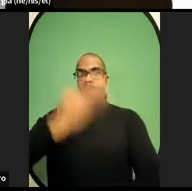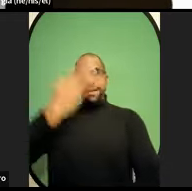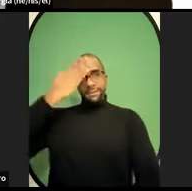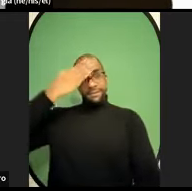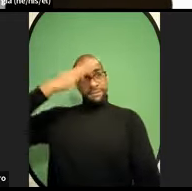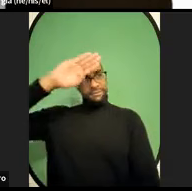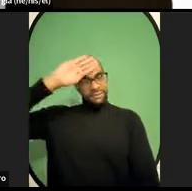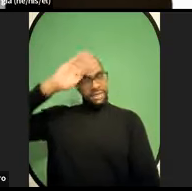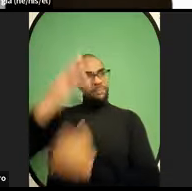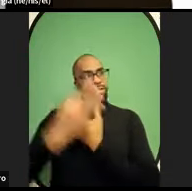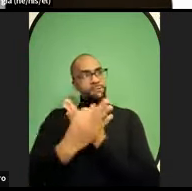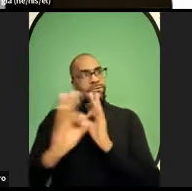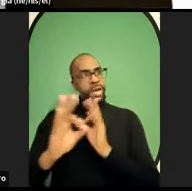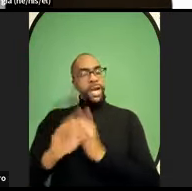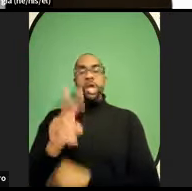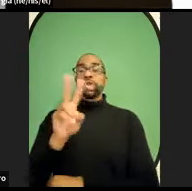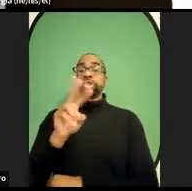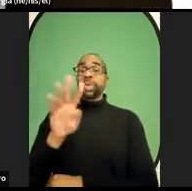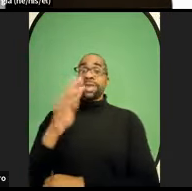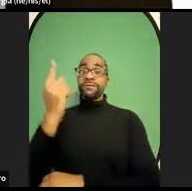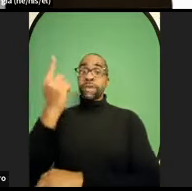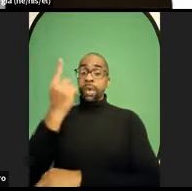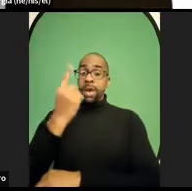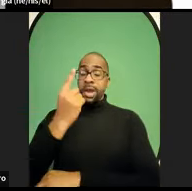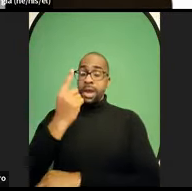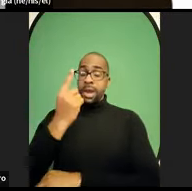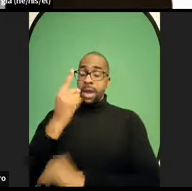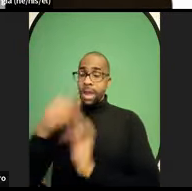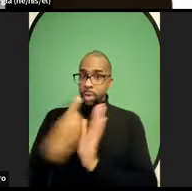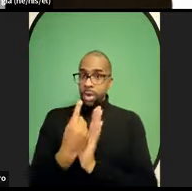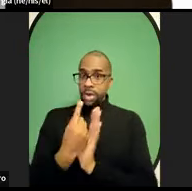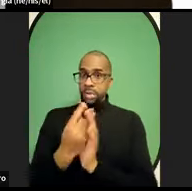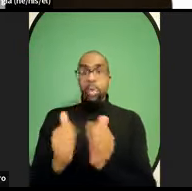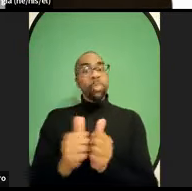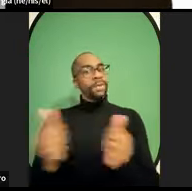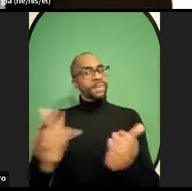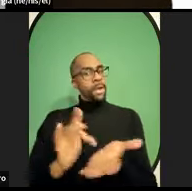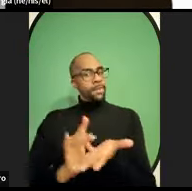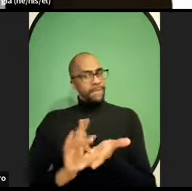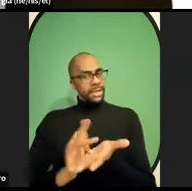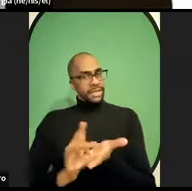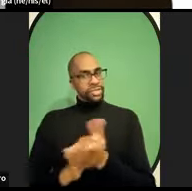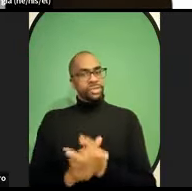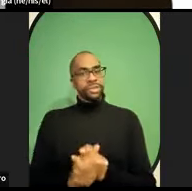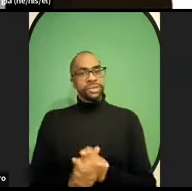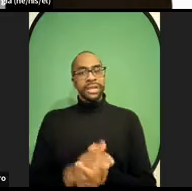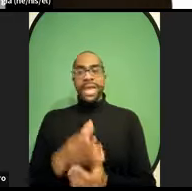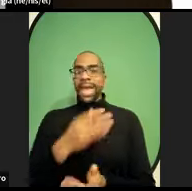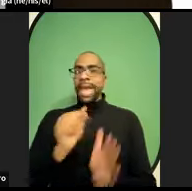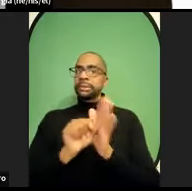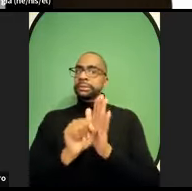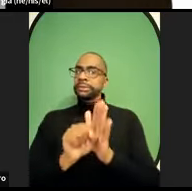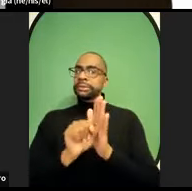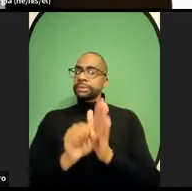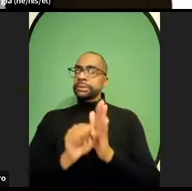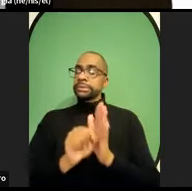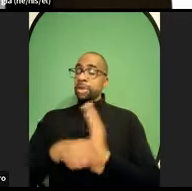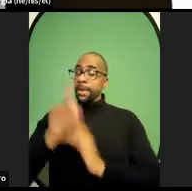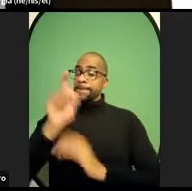The child needs to be. fever free for 25 fever free for 24 hours without the use of medications or. or. e over overall symptoms, now